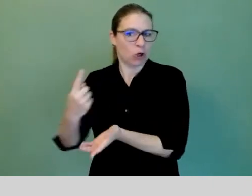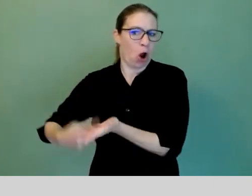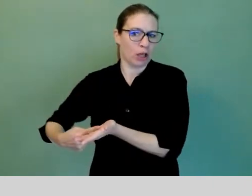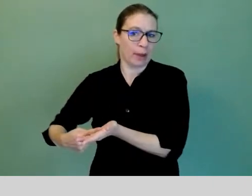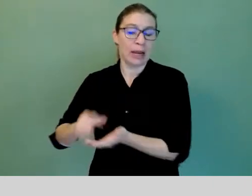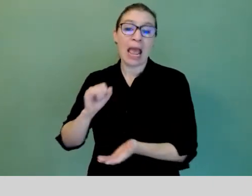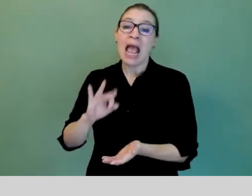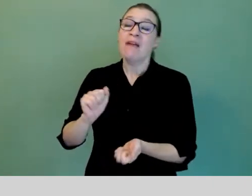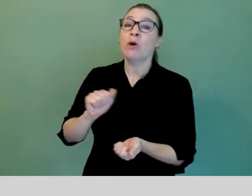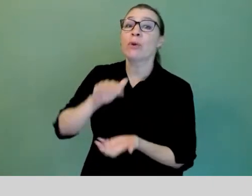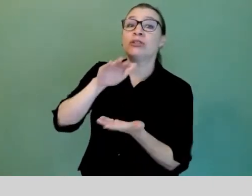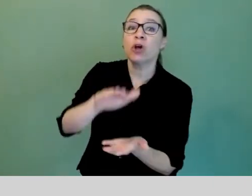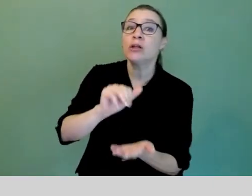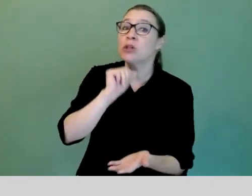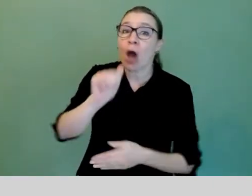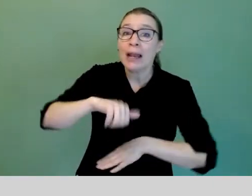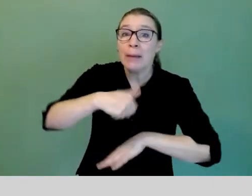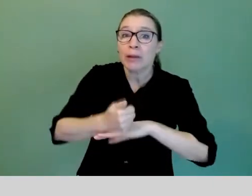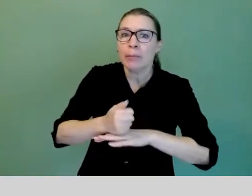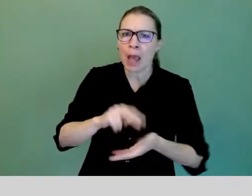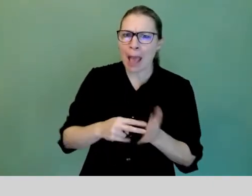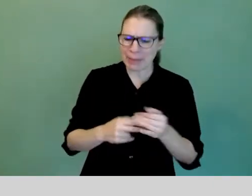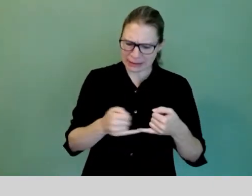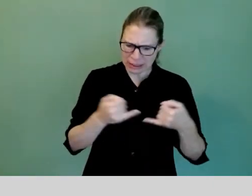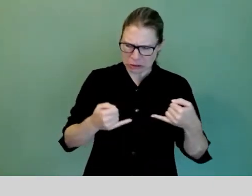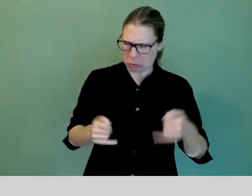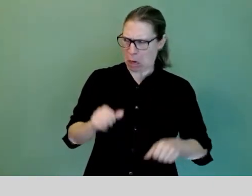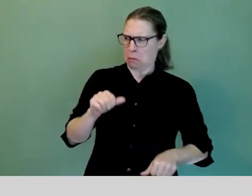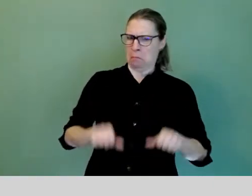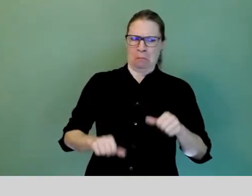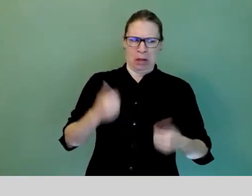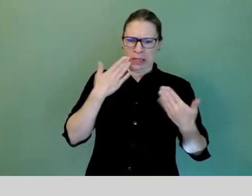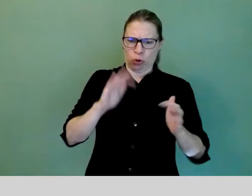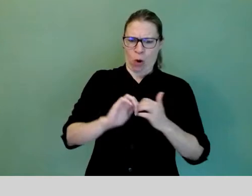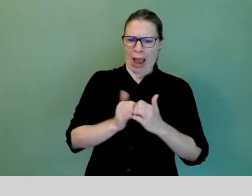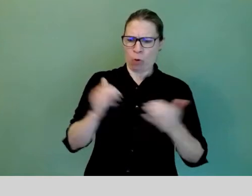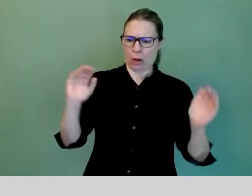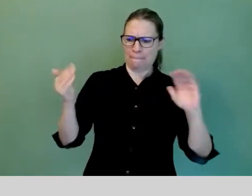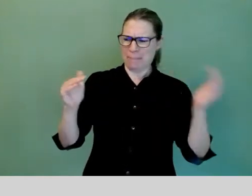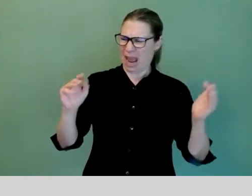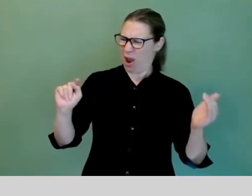it means that a string doesn't know how to compare itself to whatever trueish is.